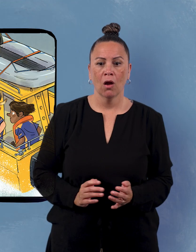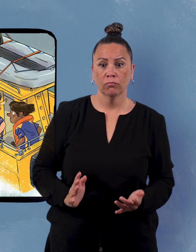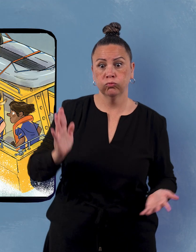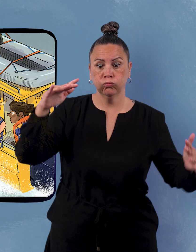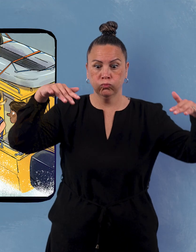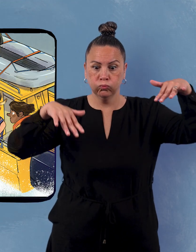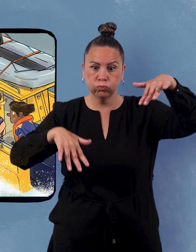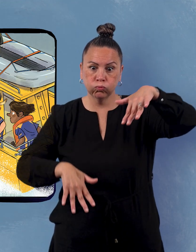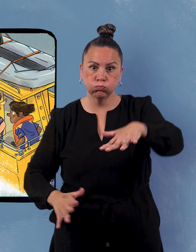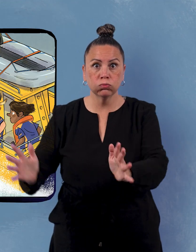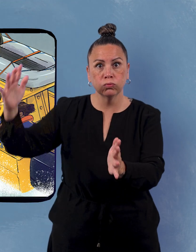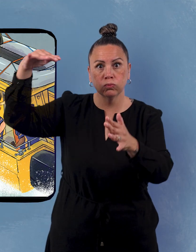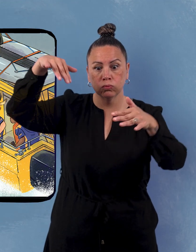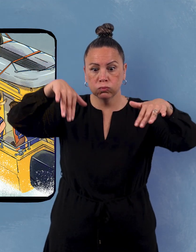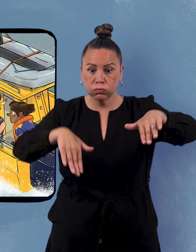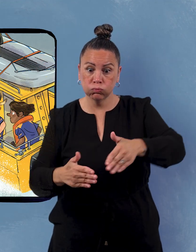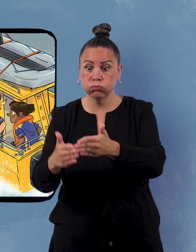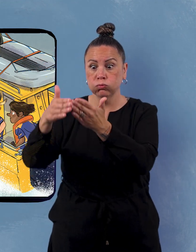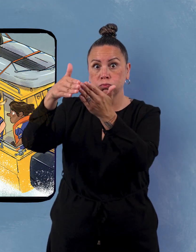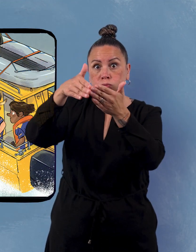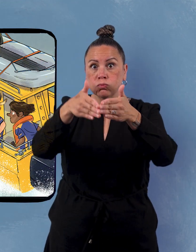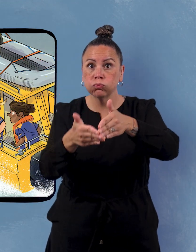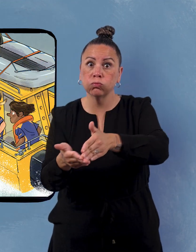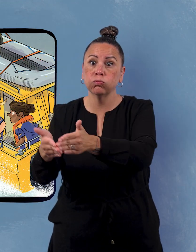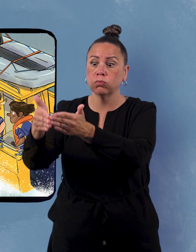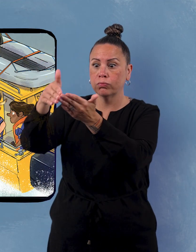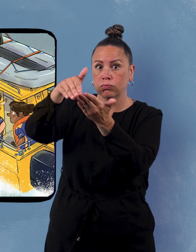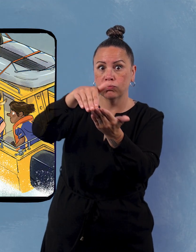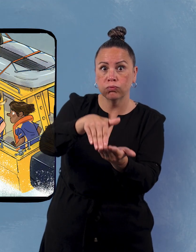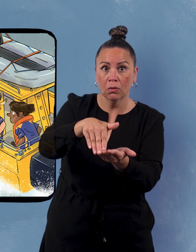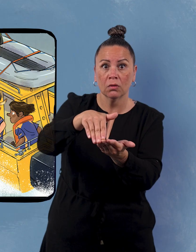A yacht is in trouble and it's only just afloat.